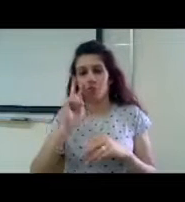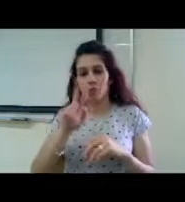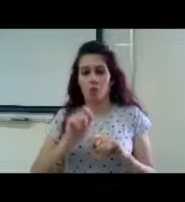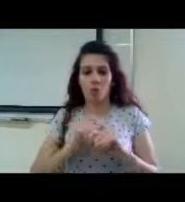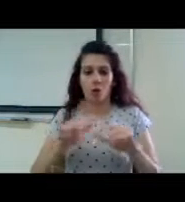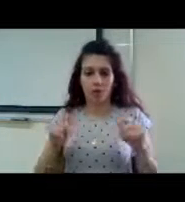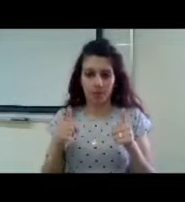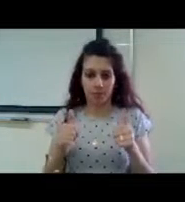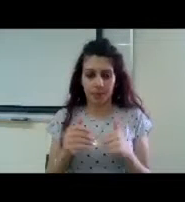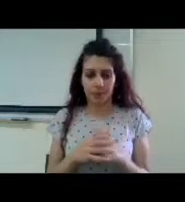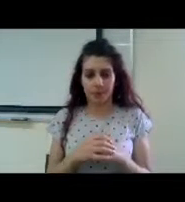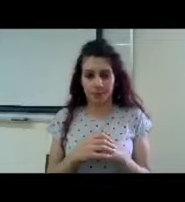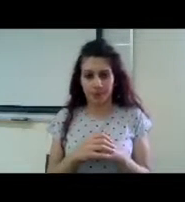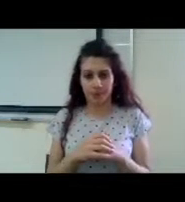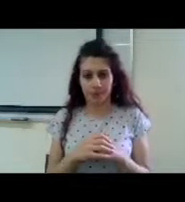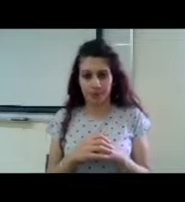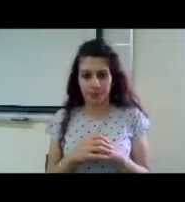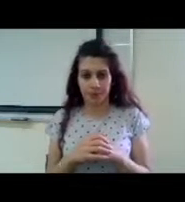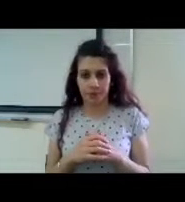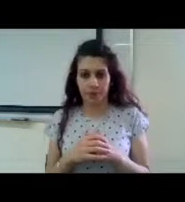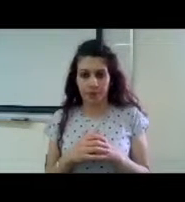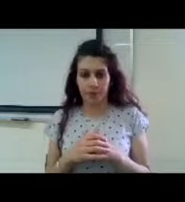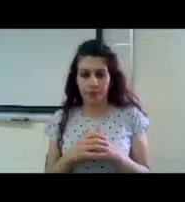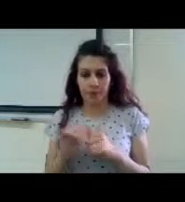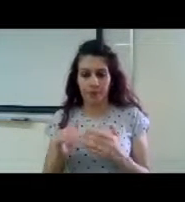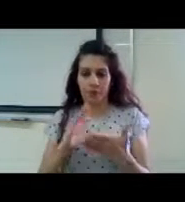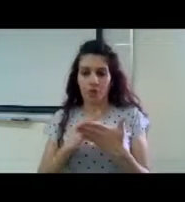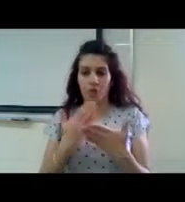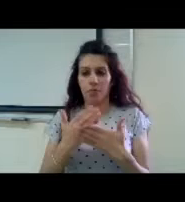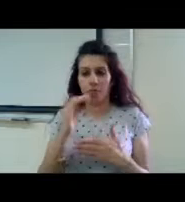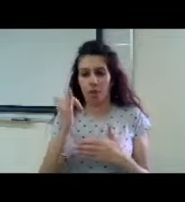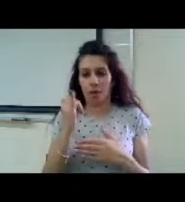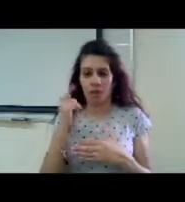more about what my organization learning equality does and how we've been